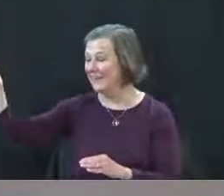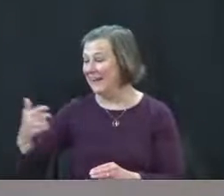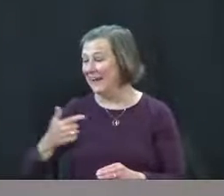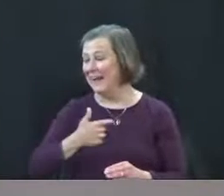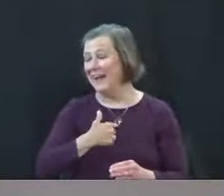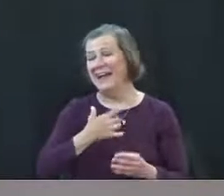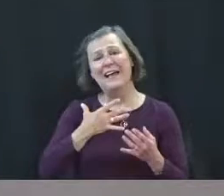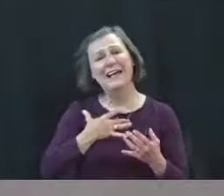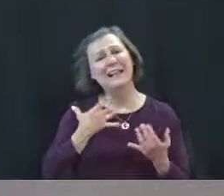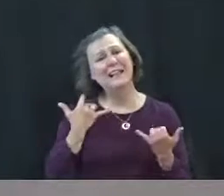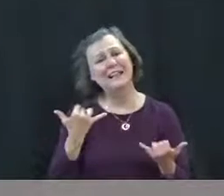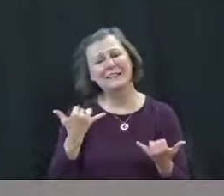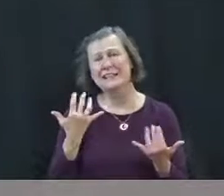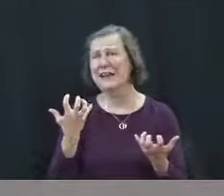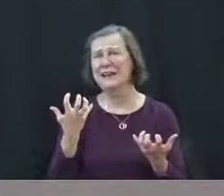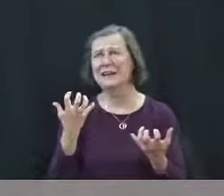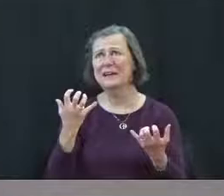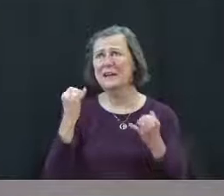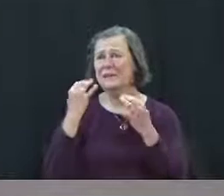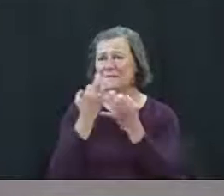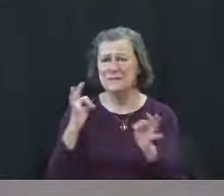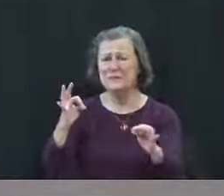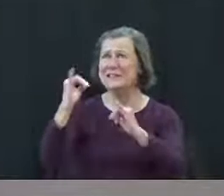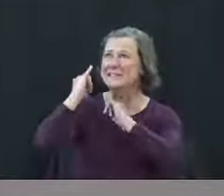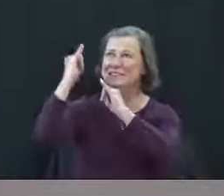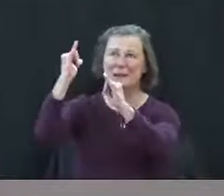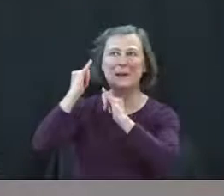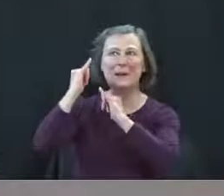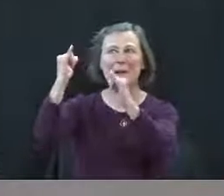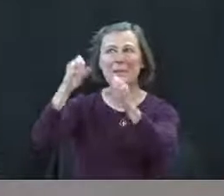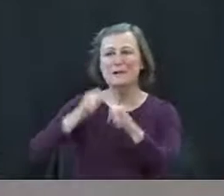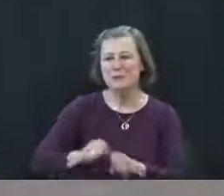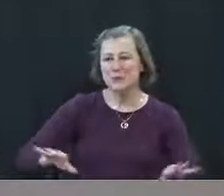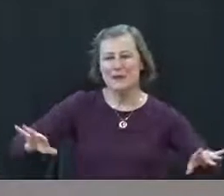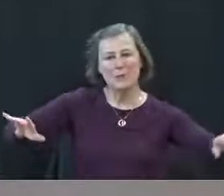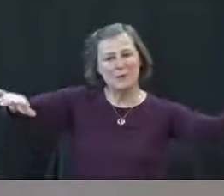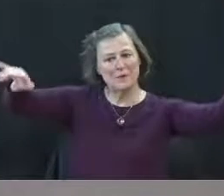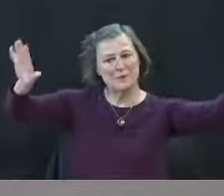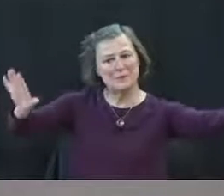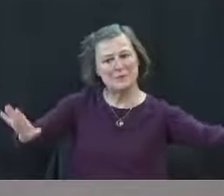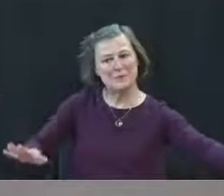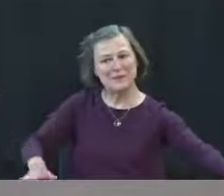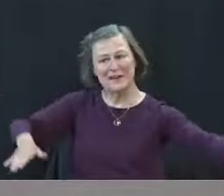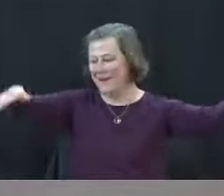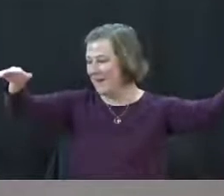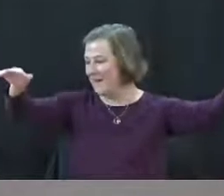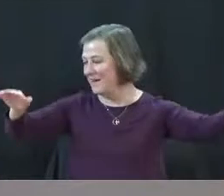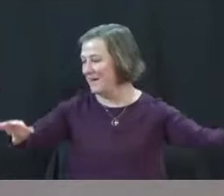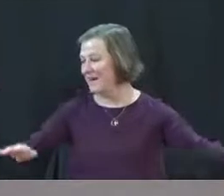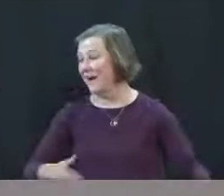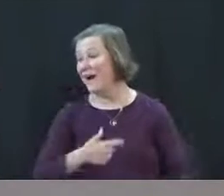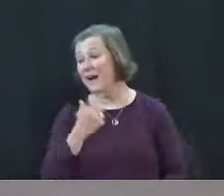I'd like to be free like that, spread my wings so high.